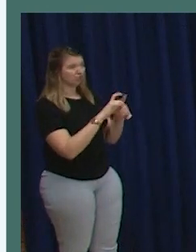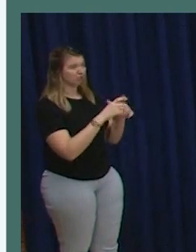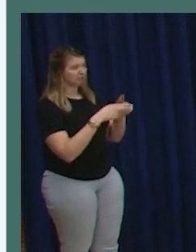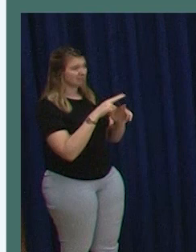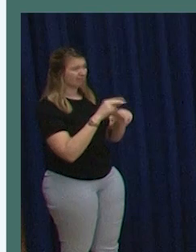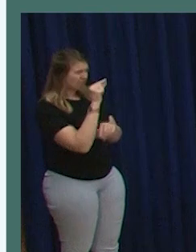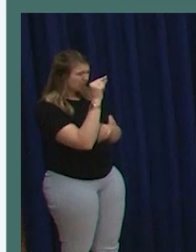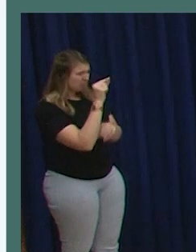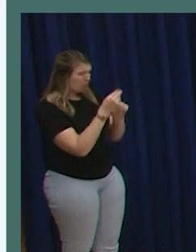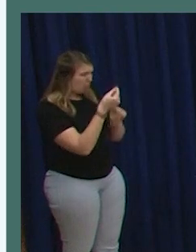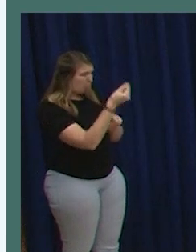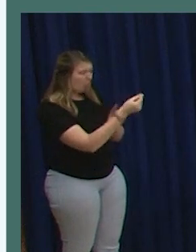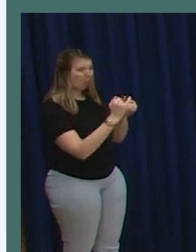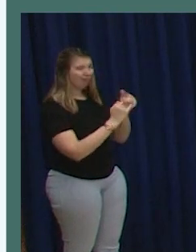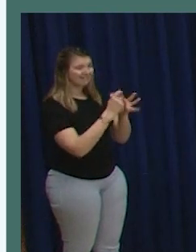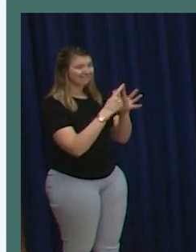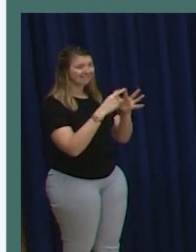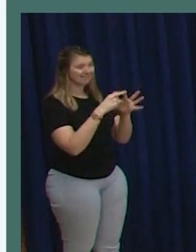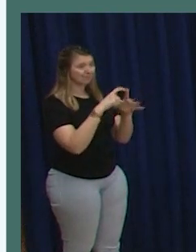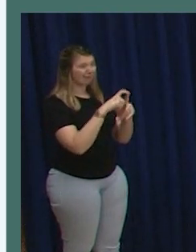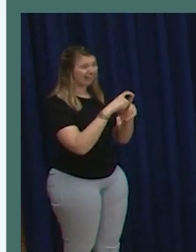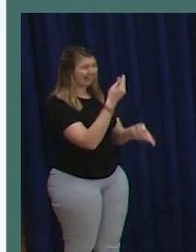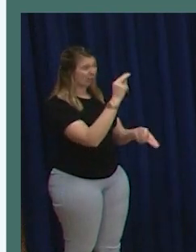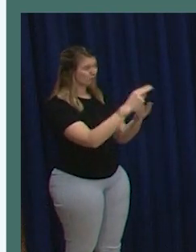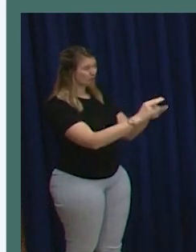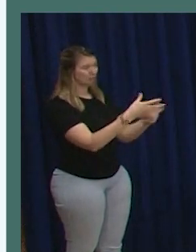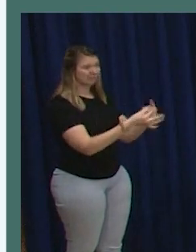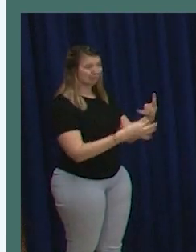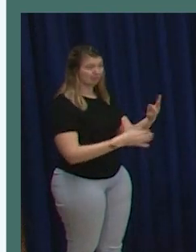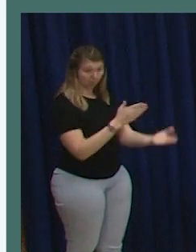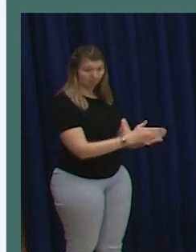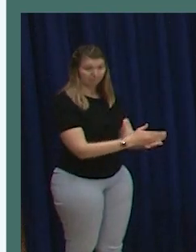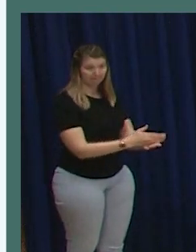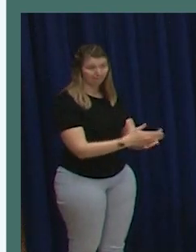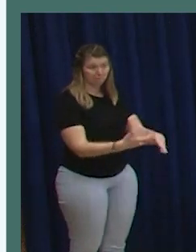it helps reduce their symptoms dramatically, and it works okay, it is great, it's the best